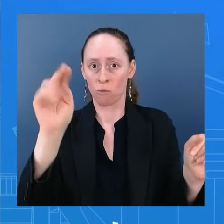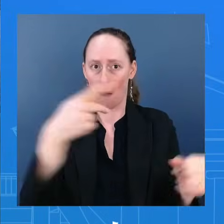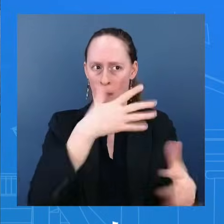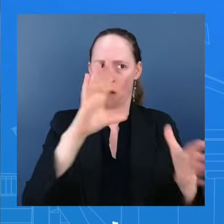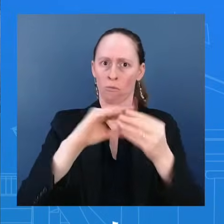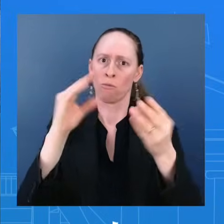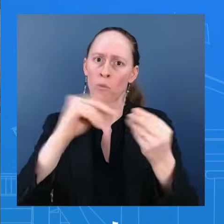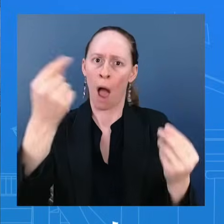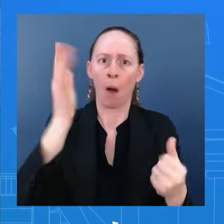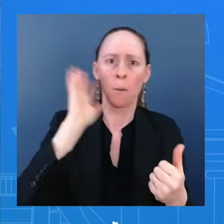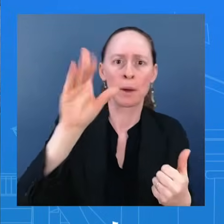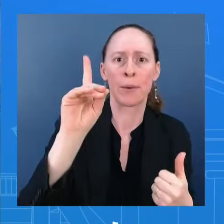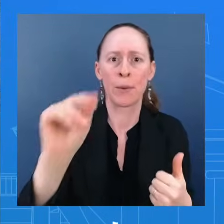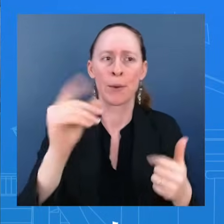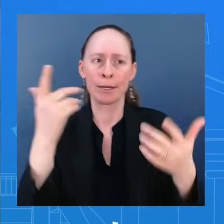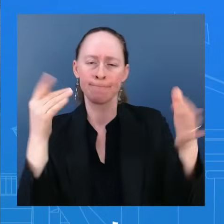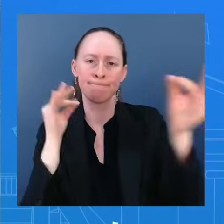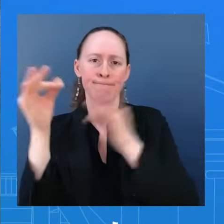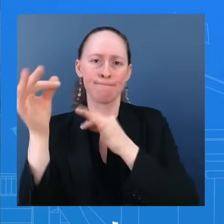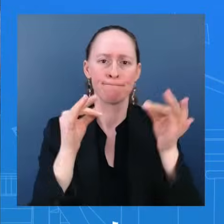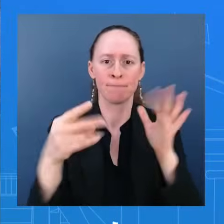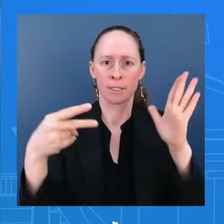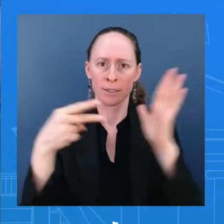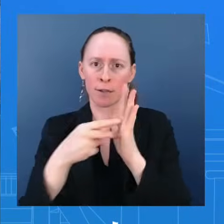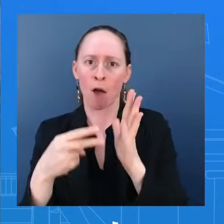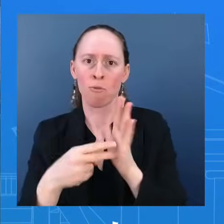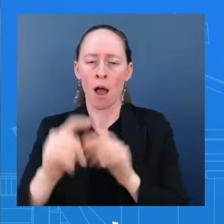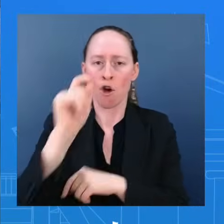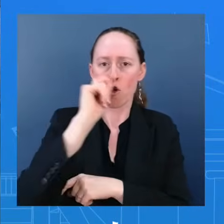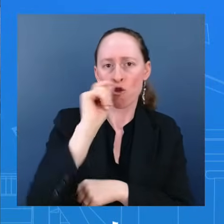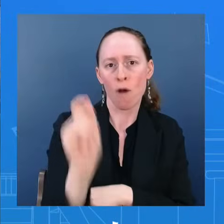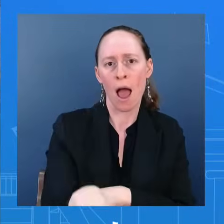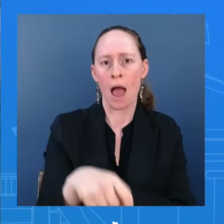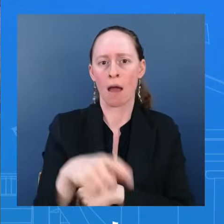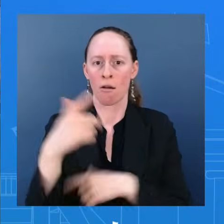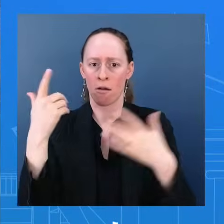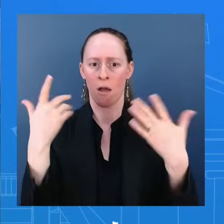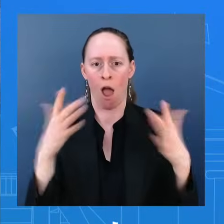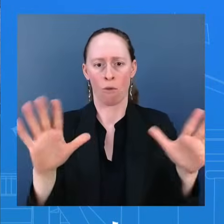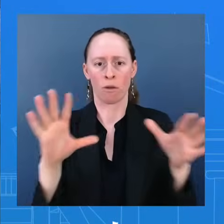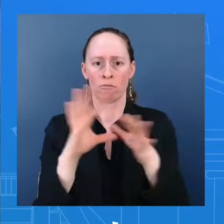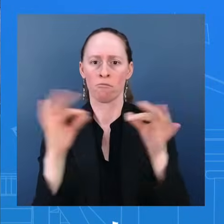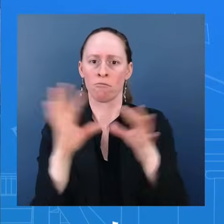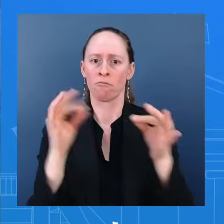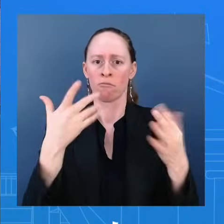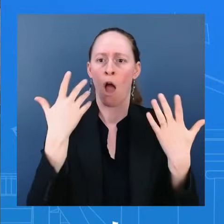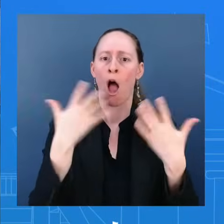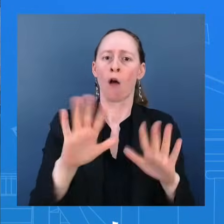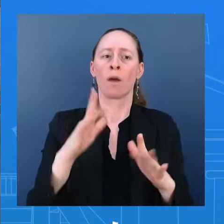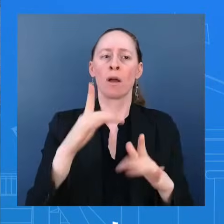working hand in glove as you push for a ceasefire in the region there. He's also inviting world leaders to inauguration.